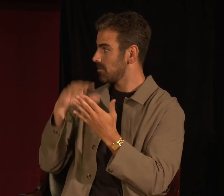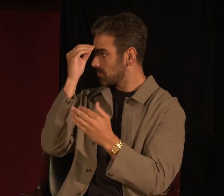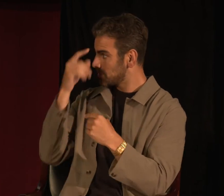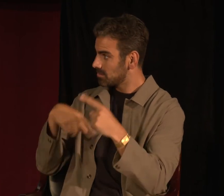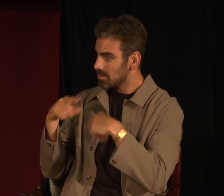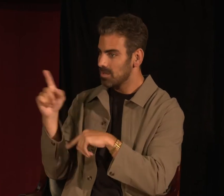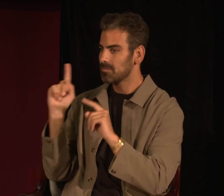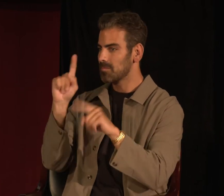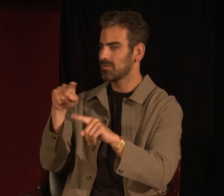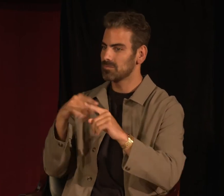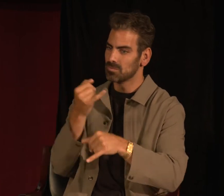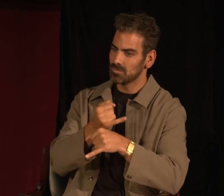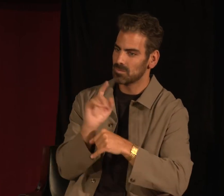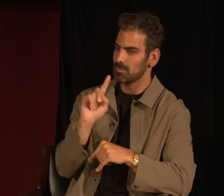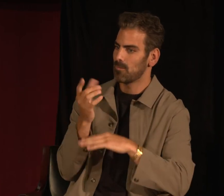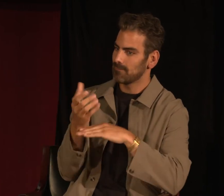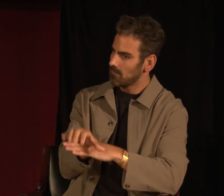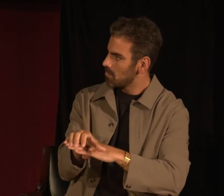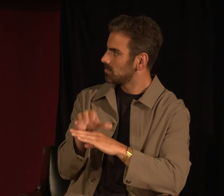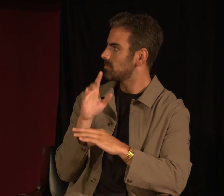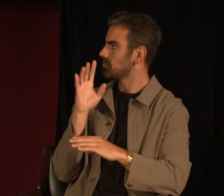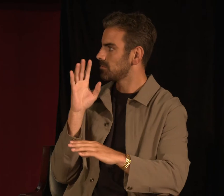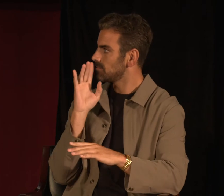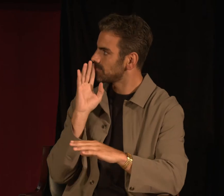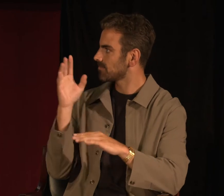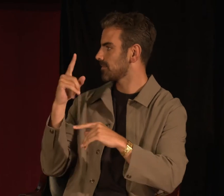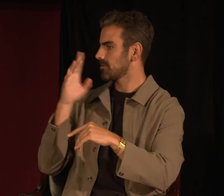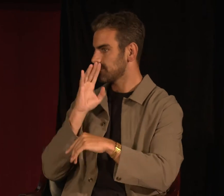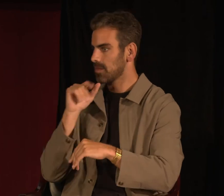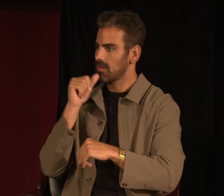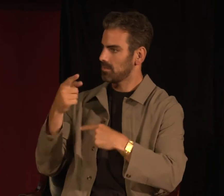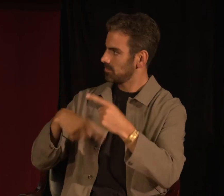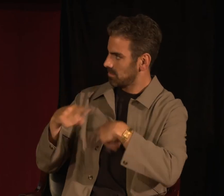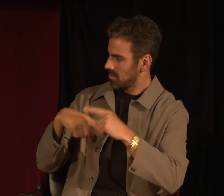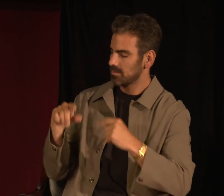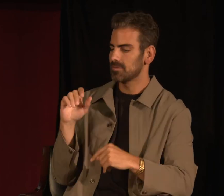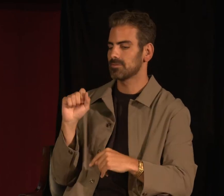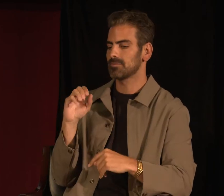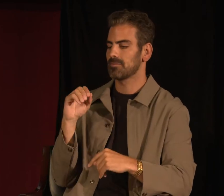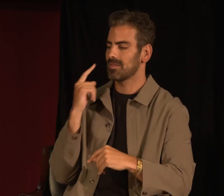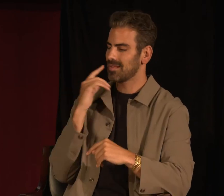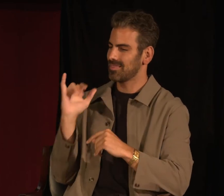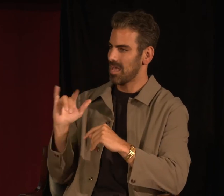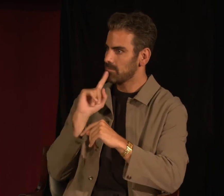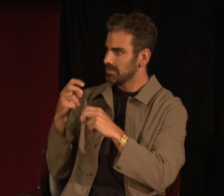experienced language deprivation growing up and that he came from a family that didn't communicate with them. He was really limited to signing in